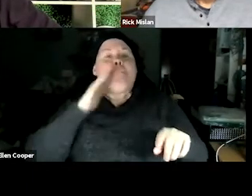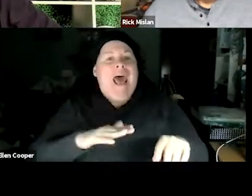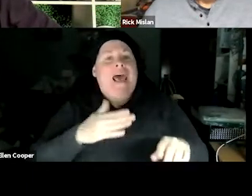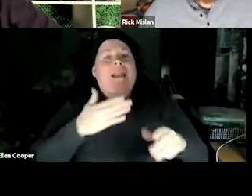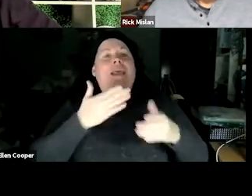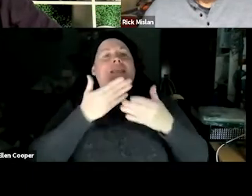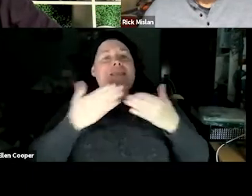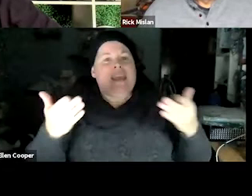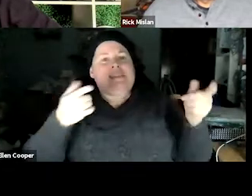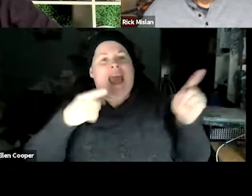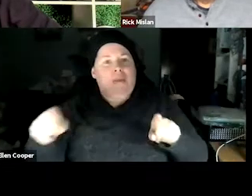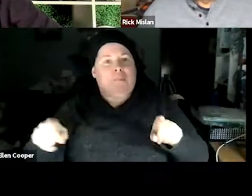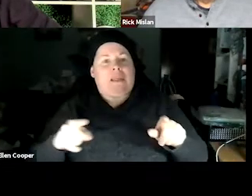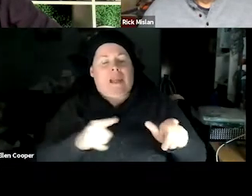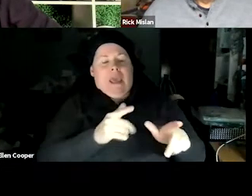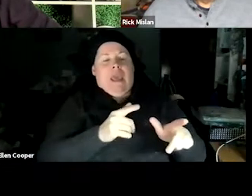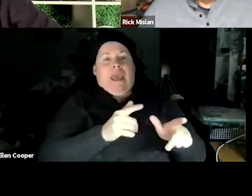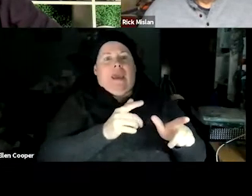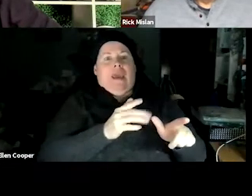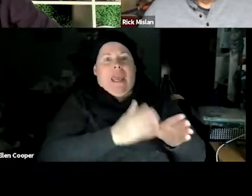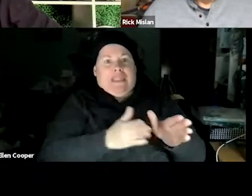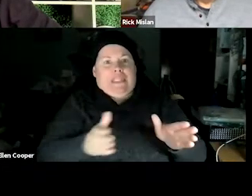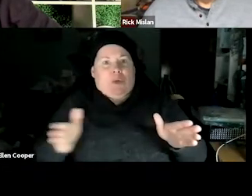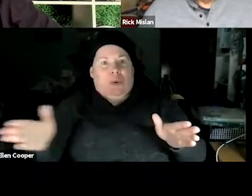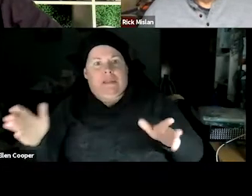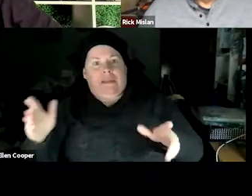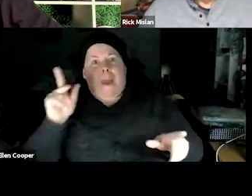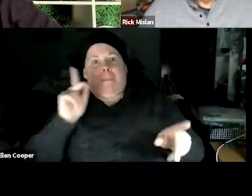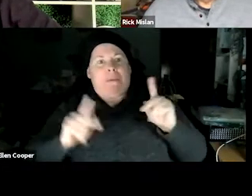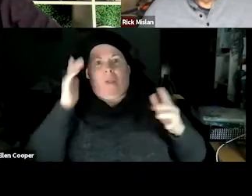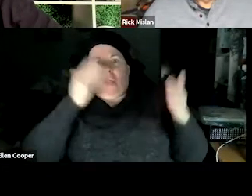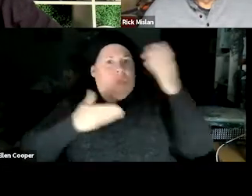CalebBarlow: And people, not realizing it, that you end up with what looks like